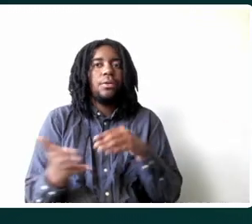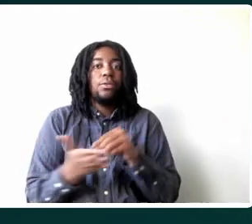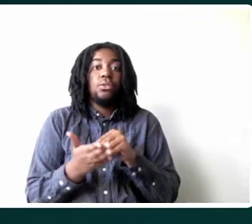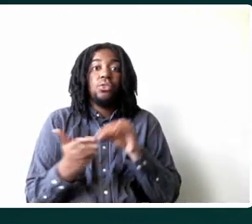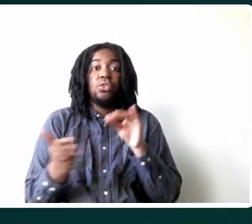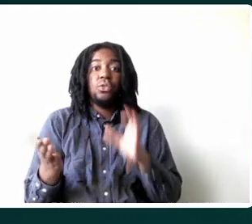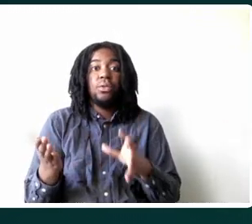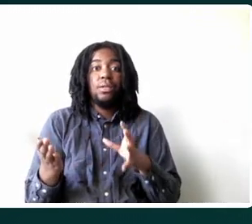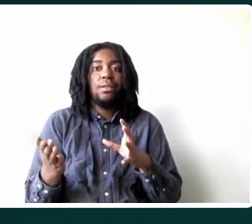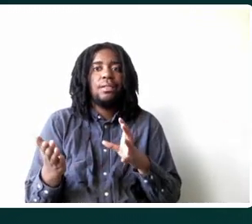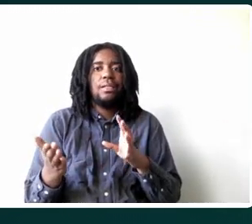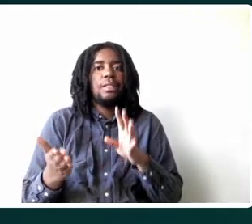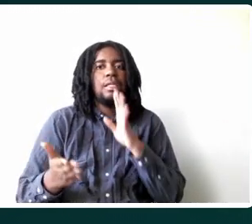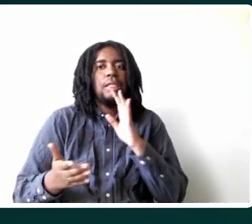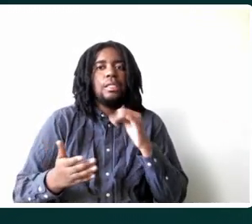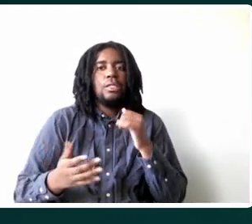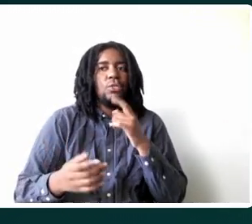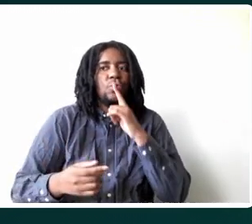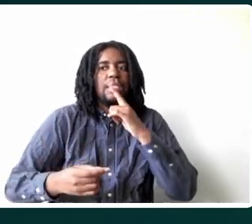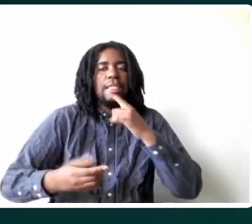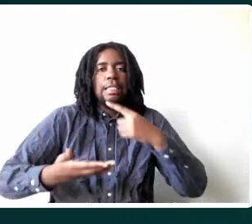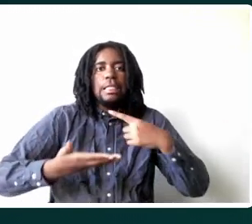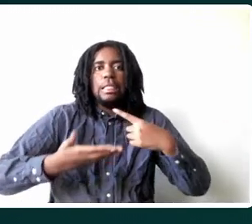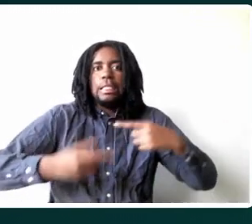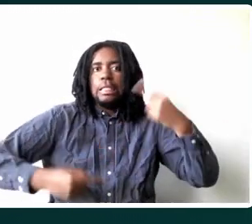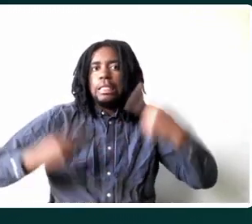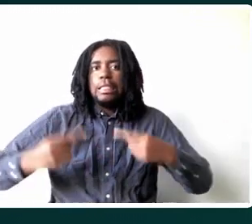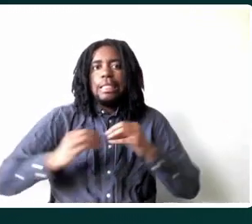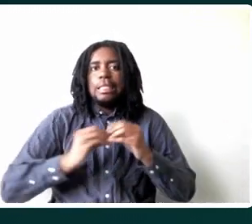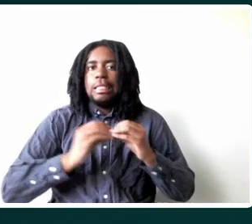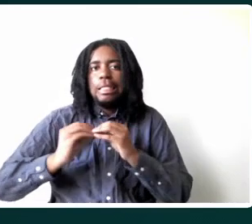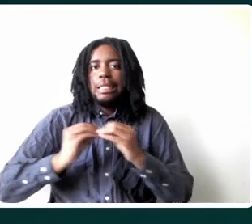civic issues that are very heavy. If we don't do the prep work of them getting to know the